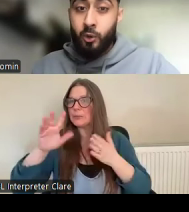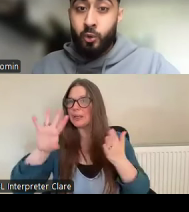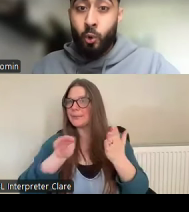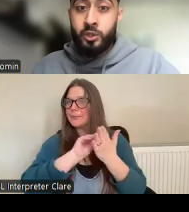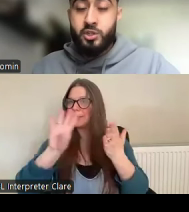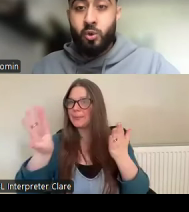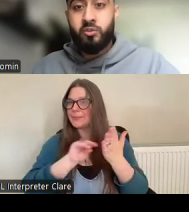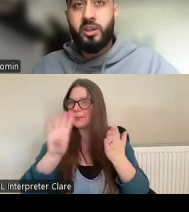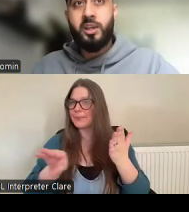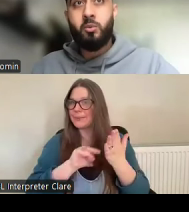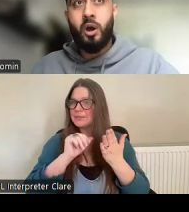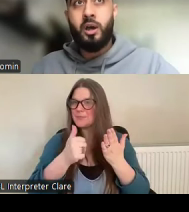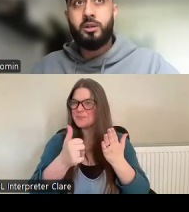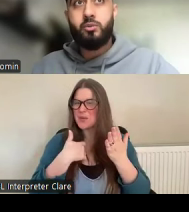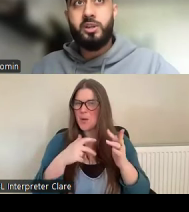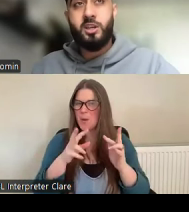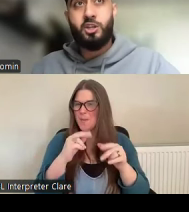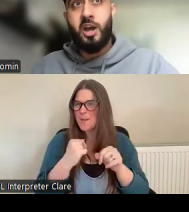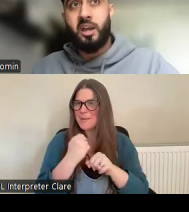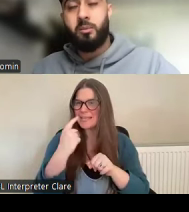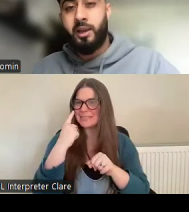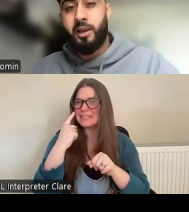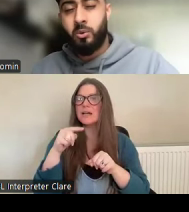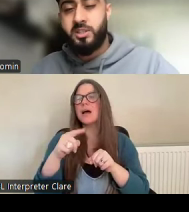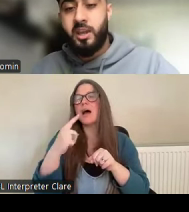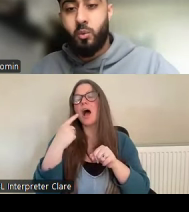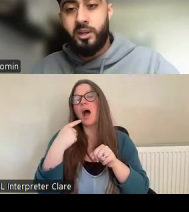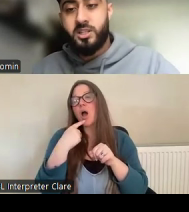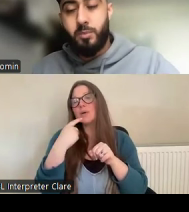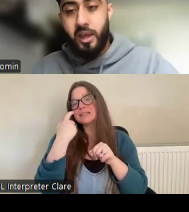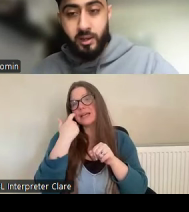A good keyword research timeline, I would say you want to spend